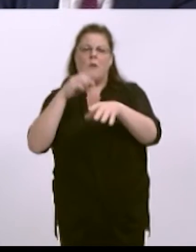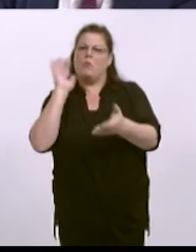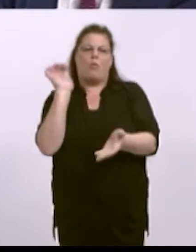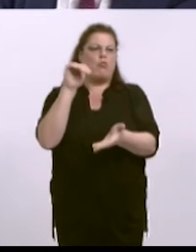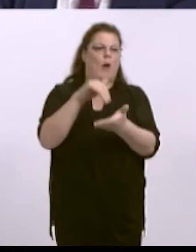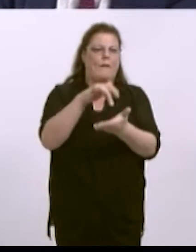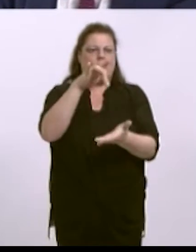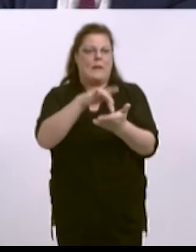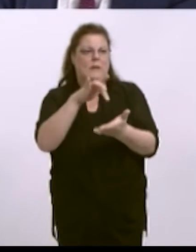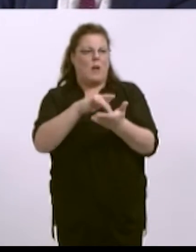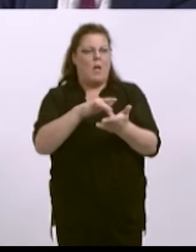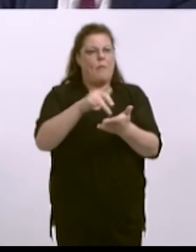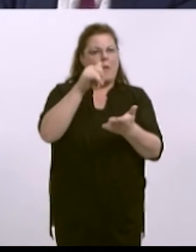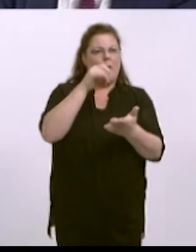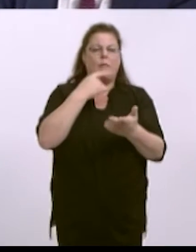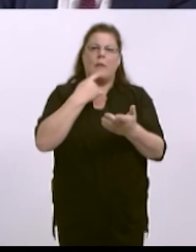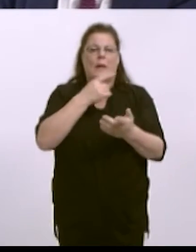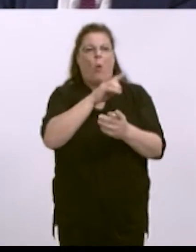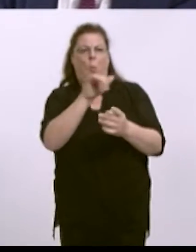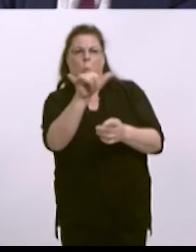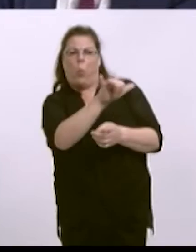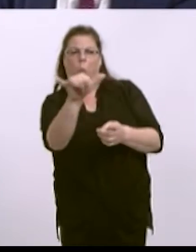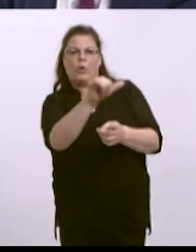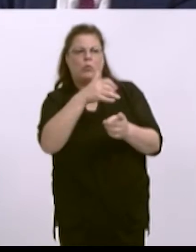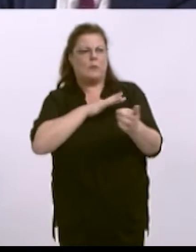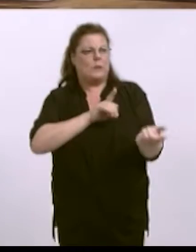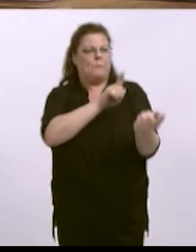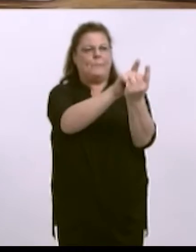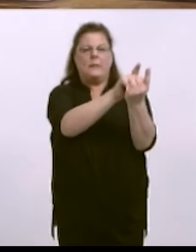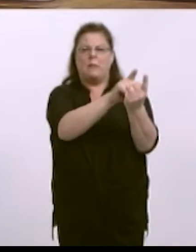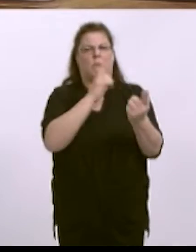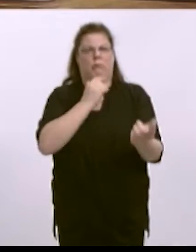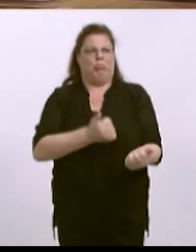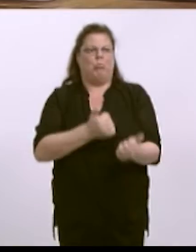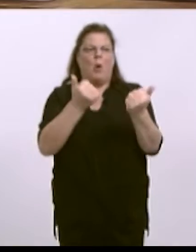premises. That is a good model that we need to investigate for the rest of Wales.